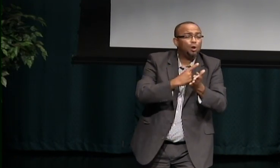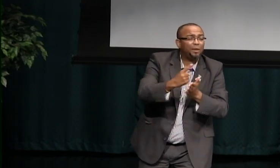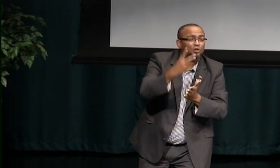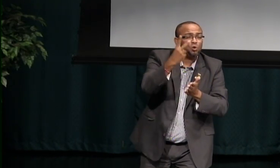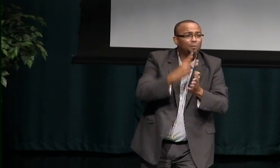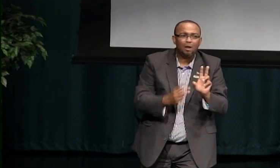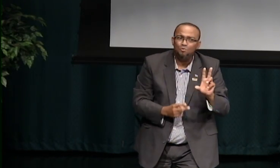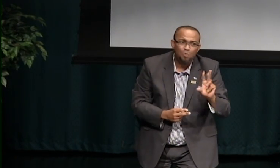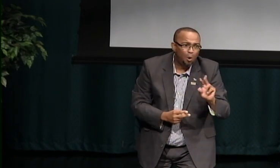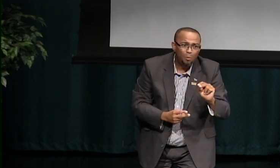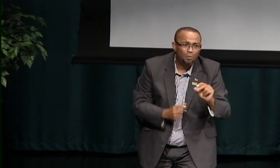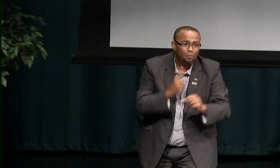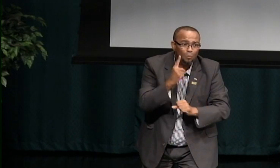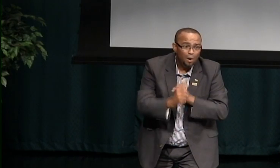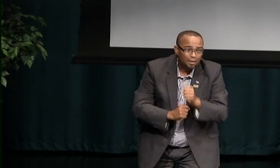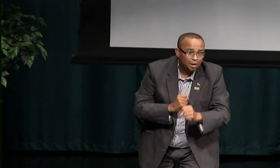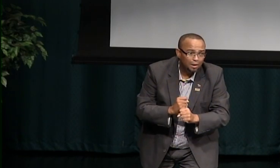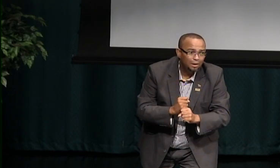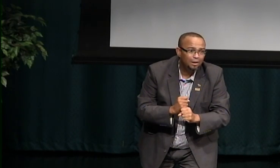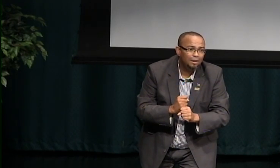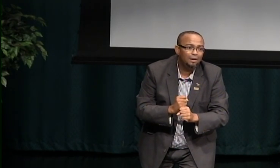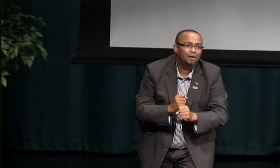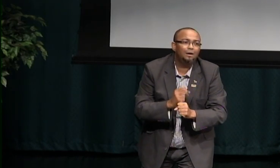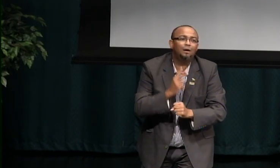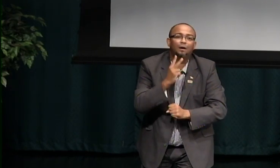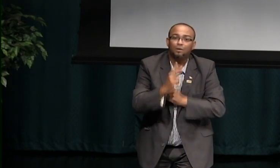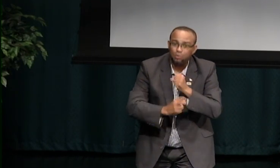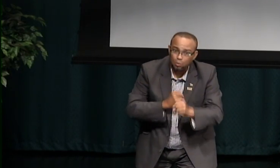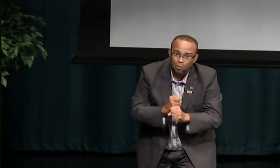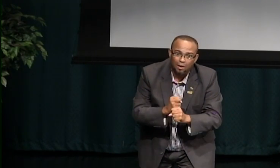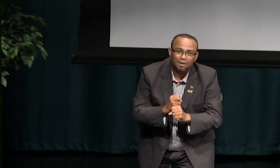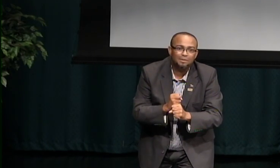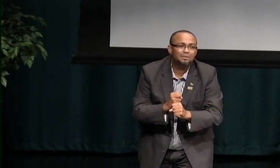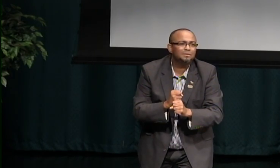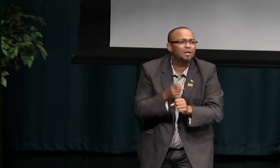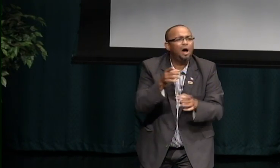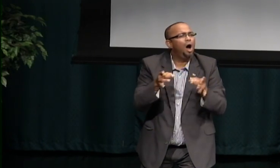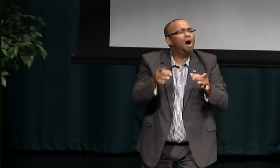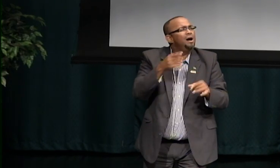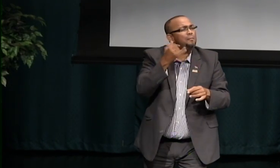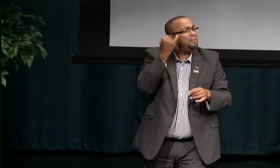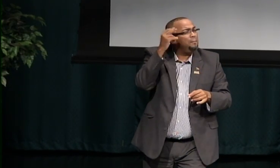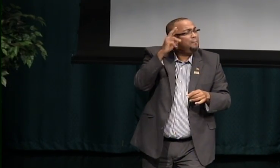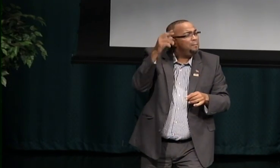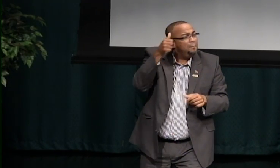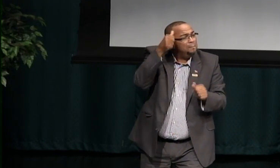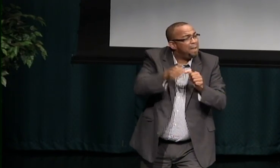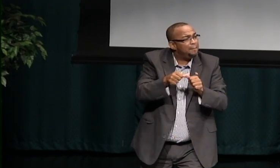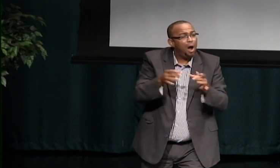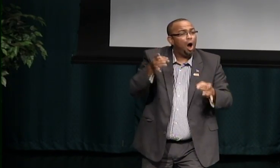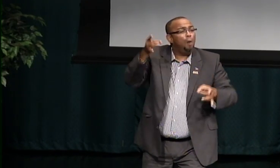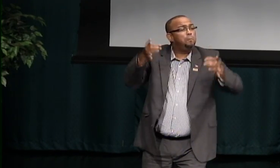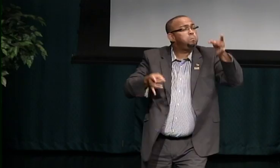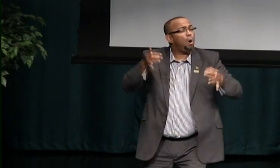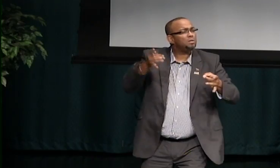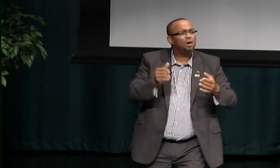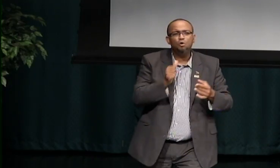Meet a lot. It takes years possibly, one or two years. It's not a single meeting.